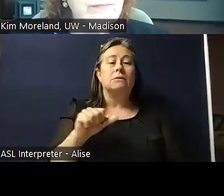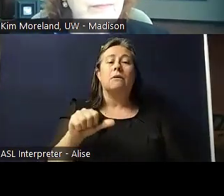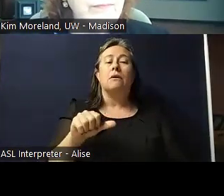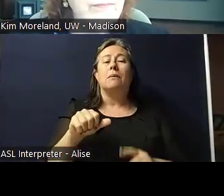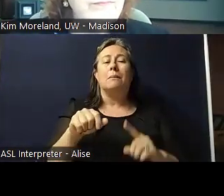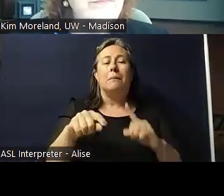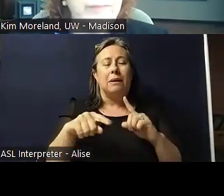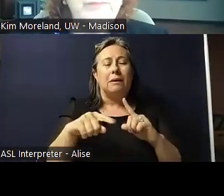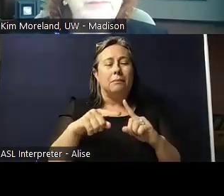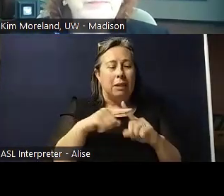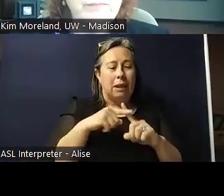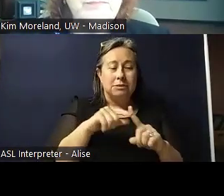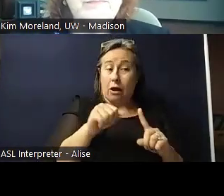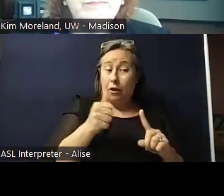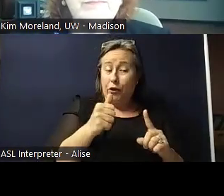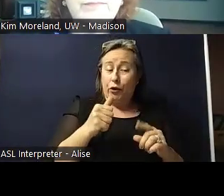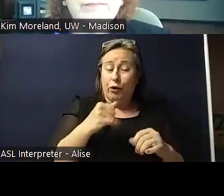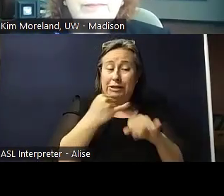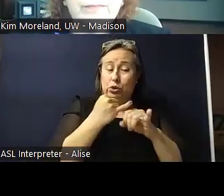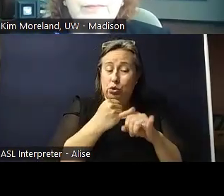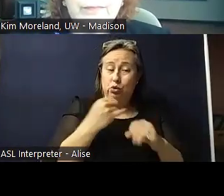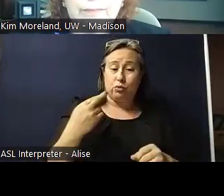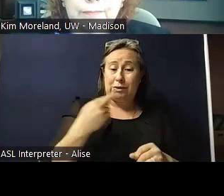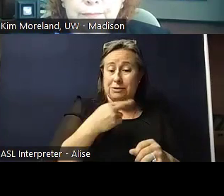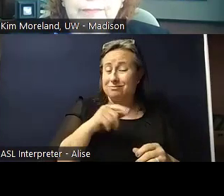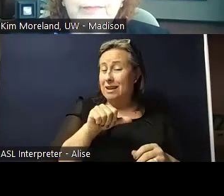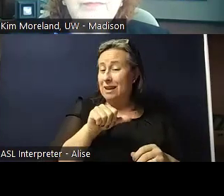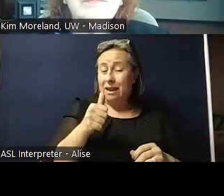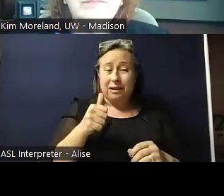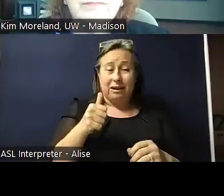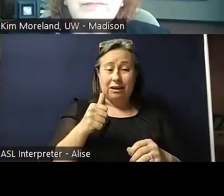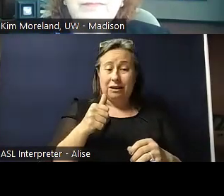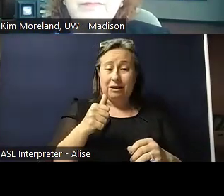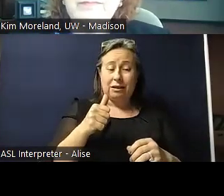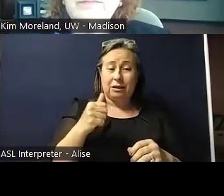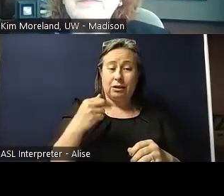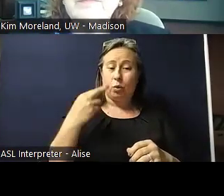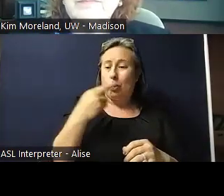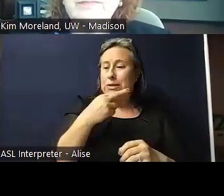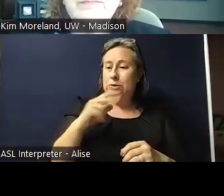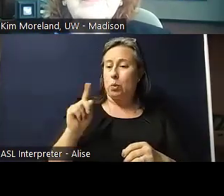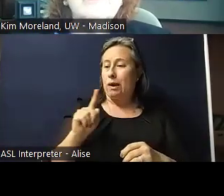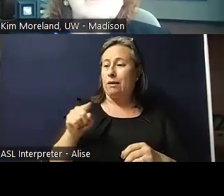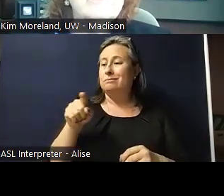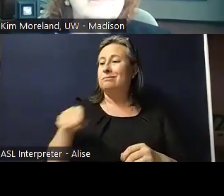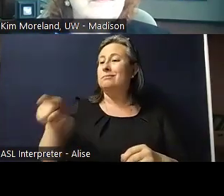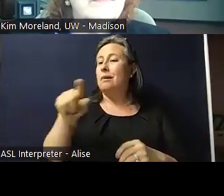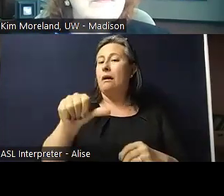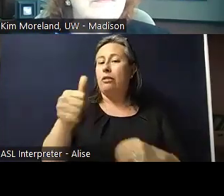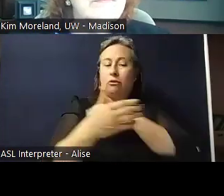so is it an area of research in a country, in a place where we're confident that there's not undue